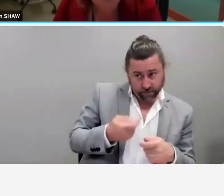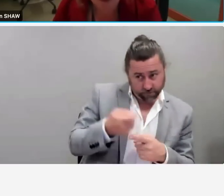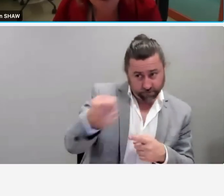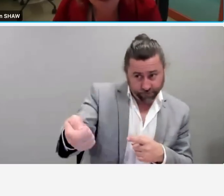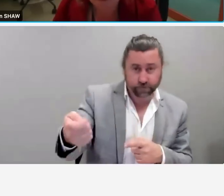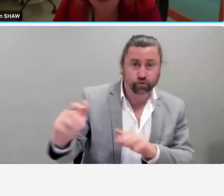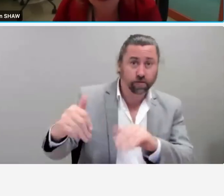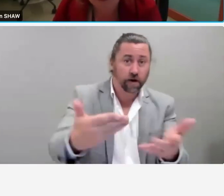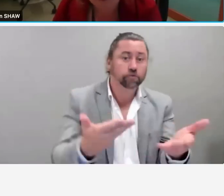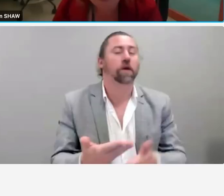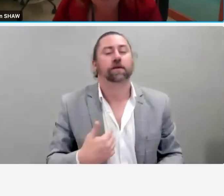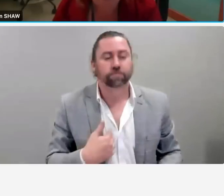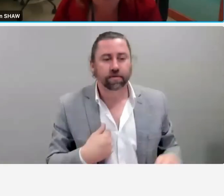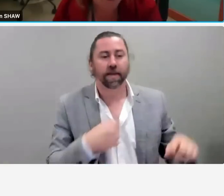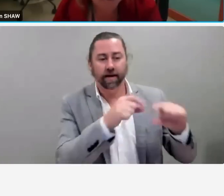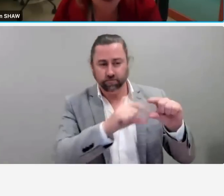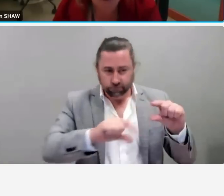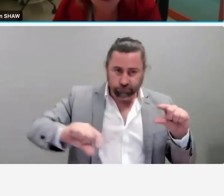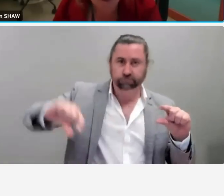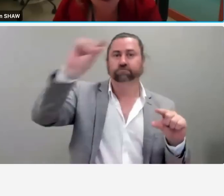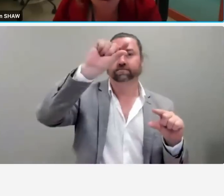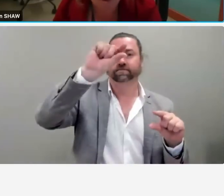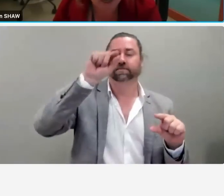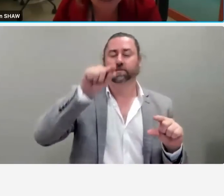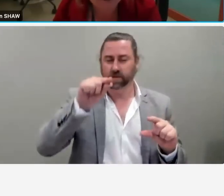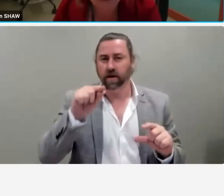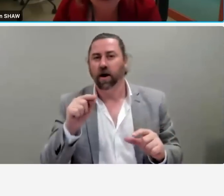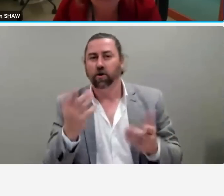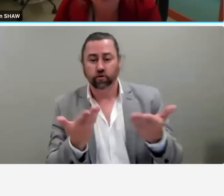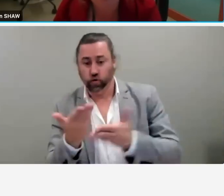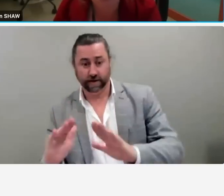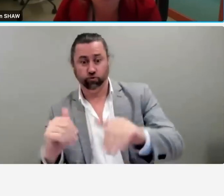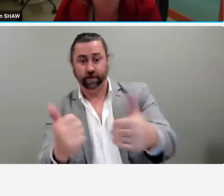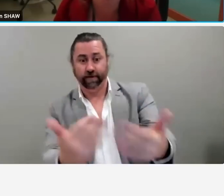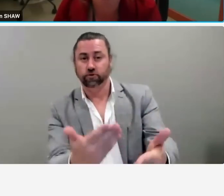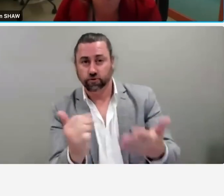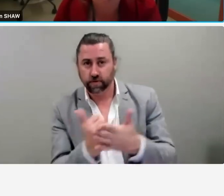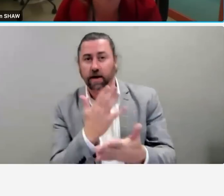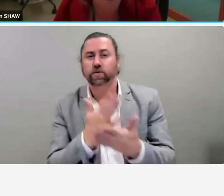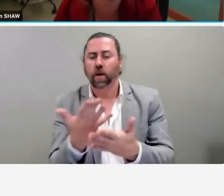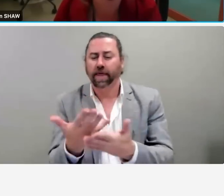Then we have service delivery, the delivery of aged care services to older Australians and the safeguards applied to promote the delivery of